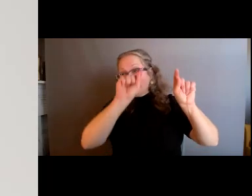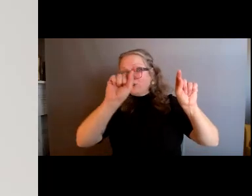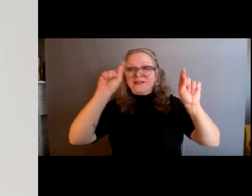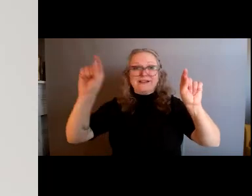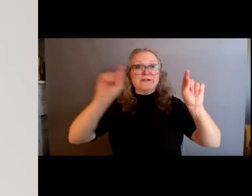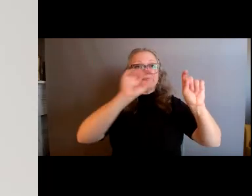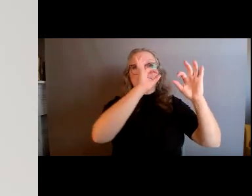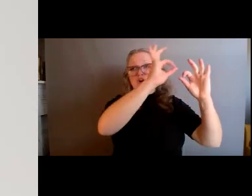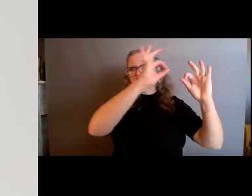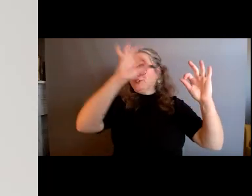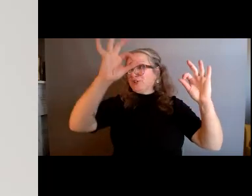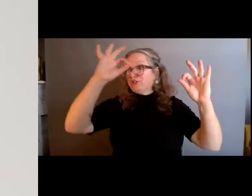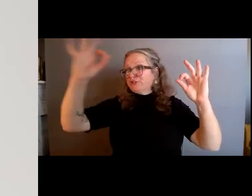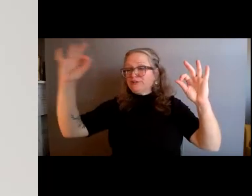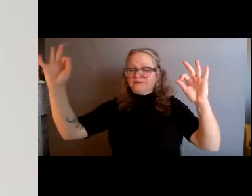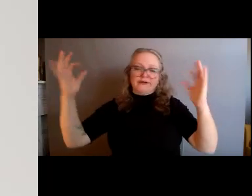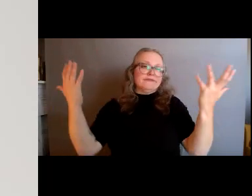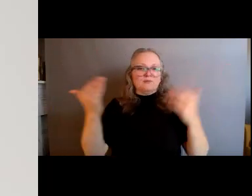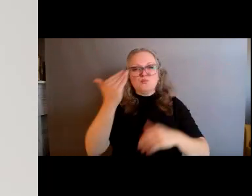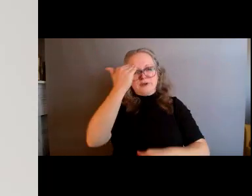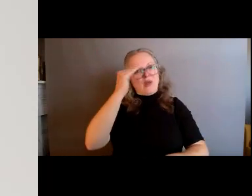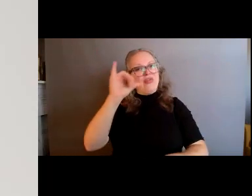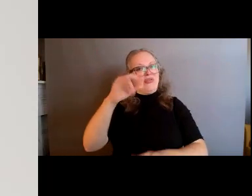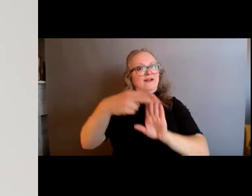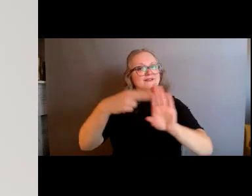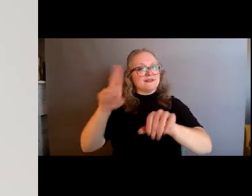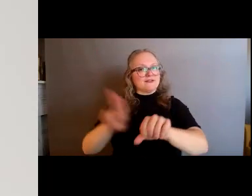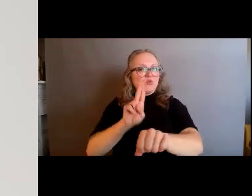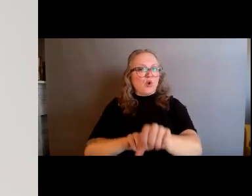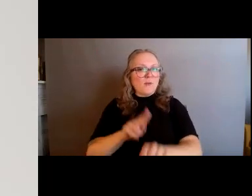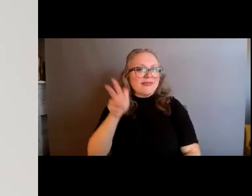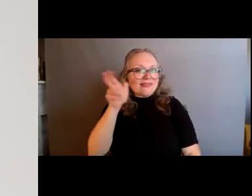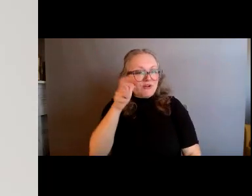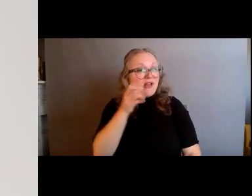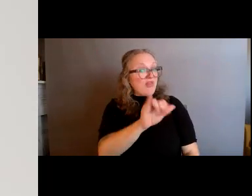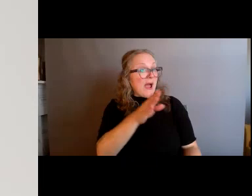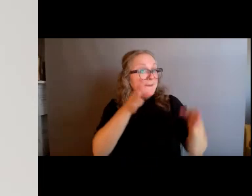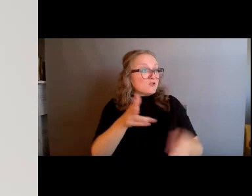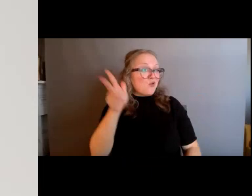And here we know that that's normal hearing that person heard all the beeps as softly as